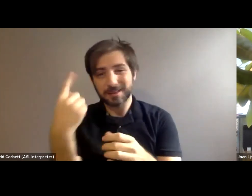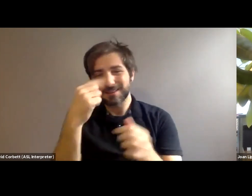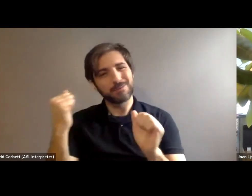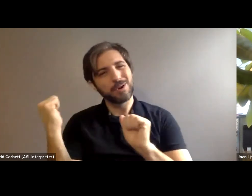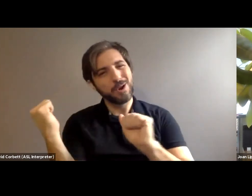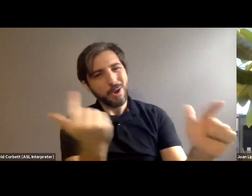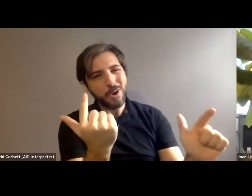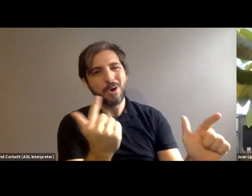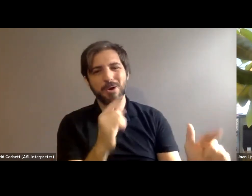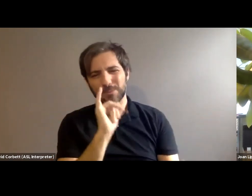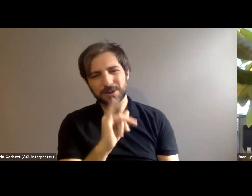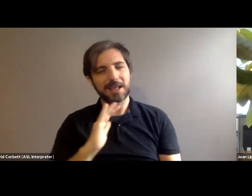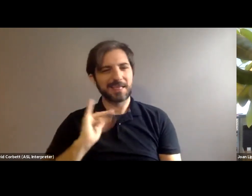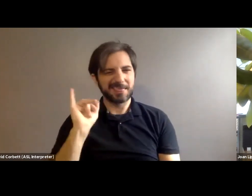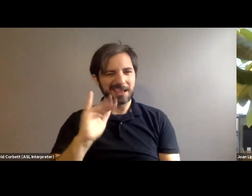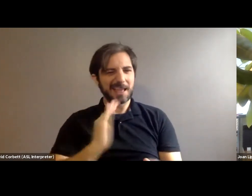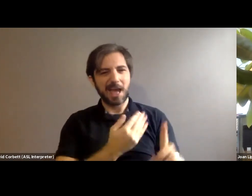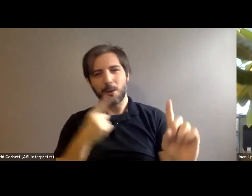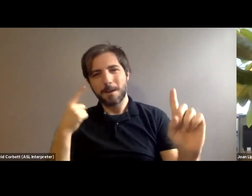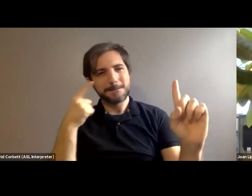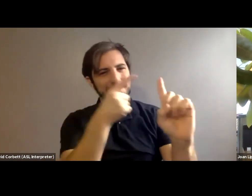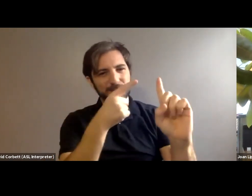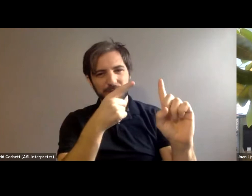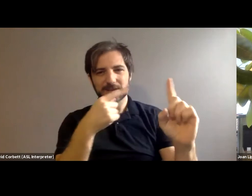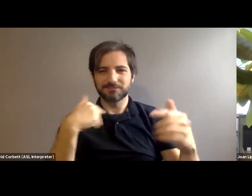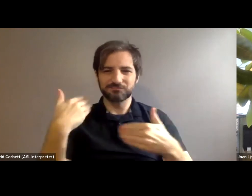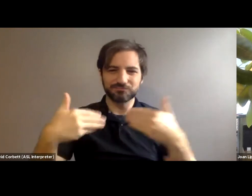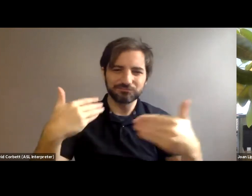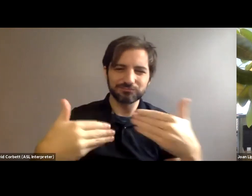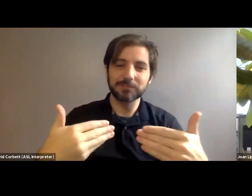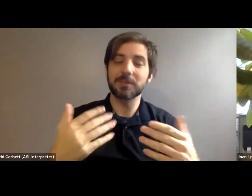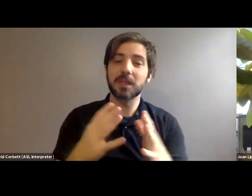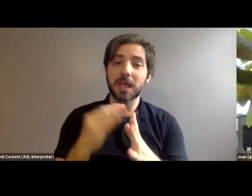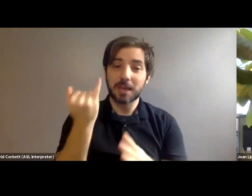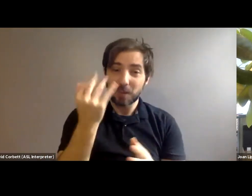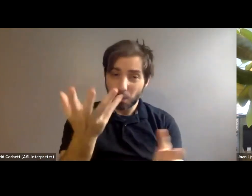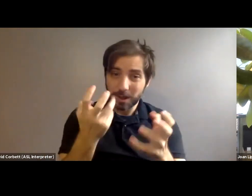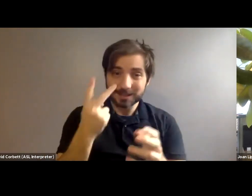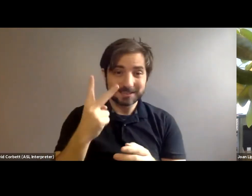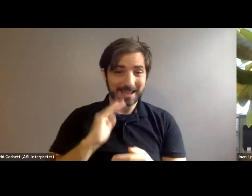our mission as we go forward. And if you want to see any of our nine episodes, 23 different